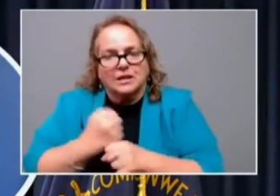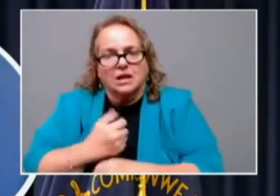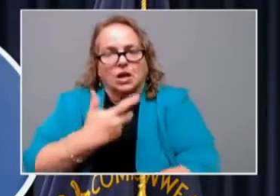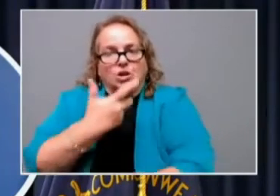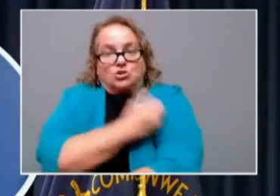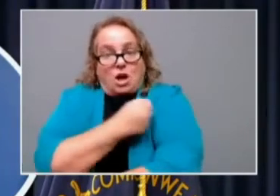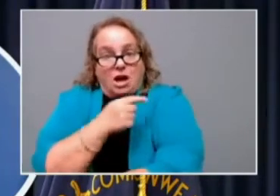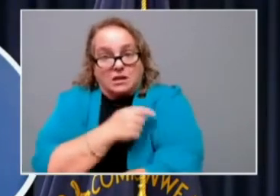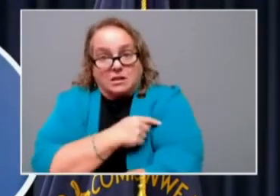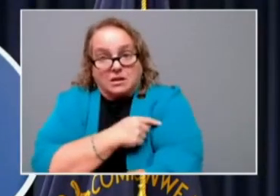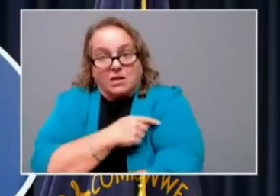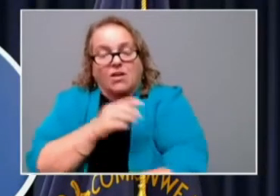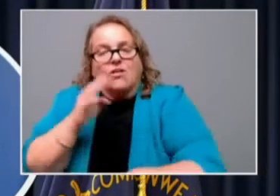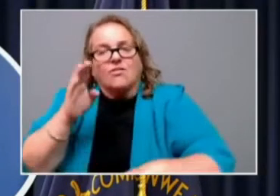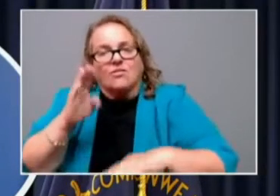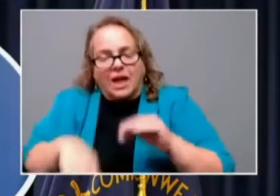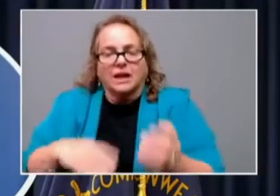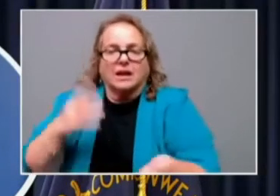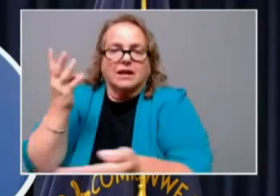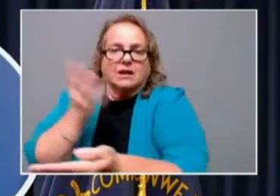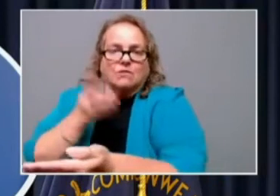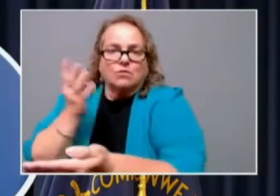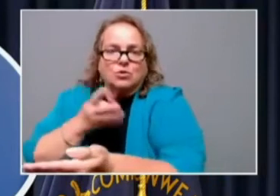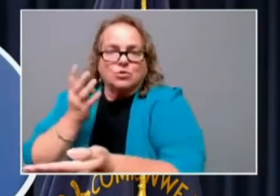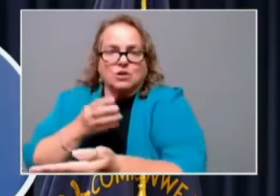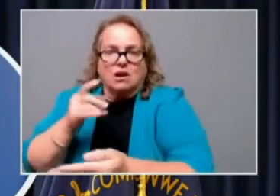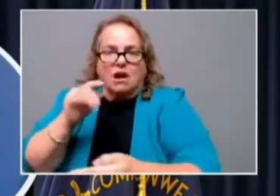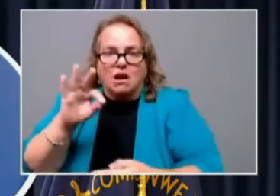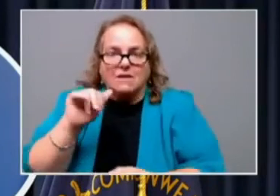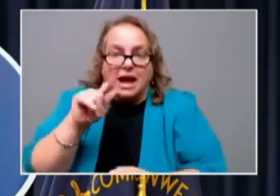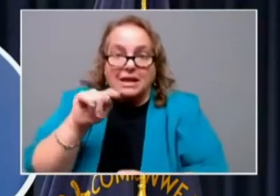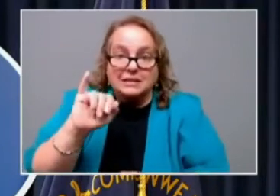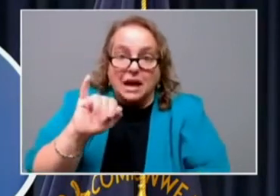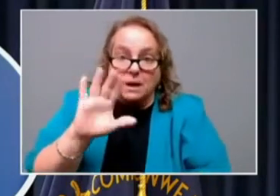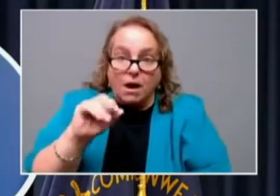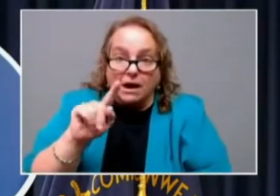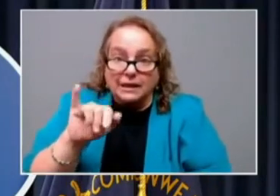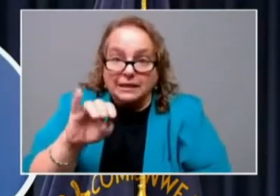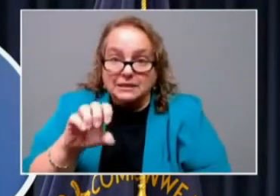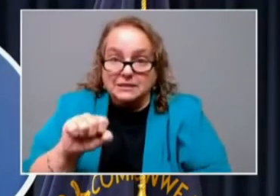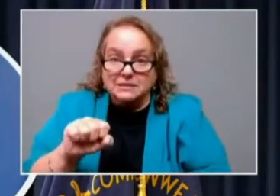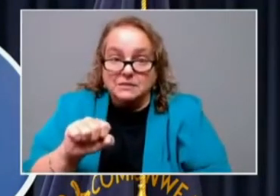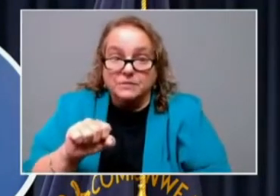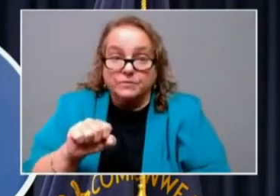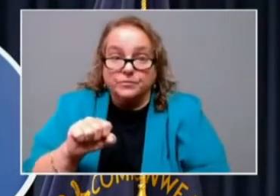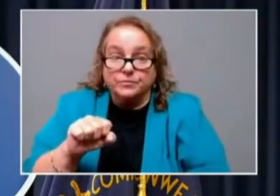infusion of antibiotics. one teaches your body how to fight the virus. One